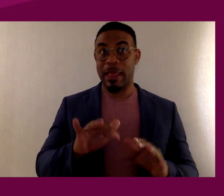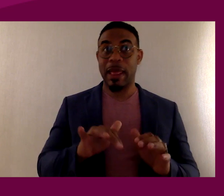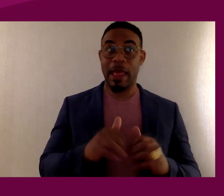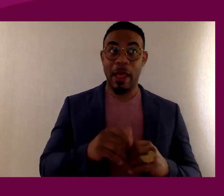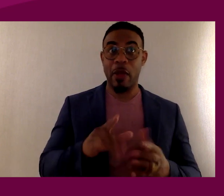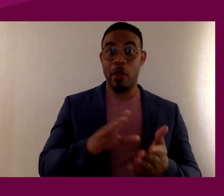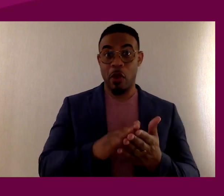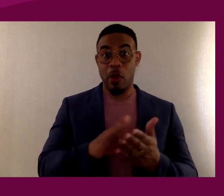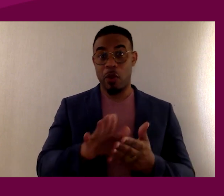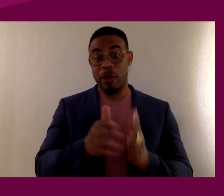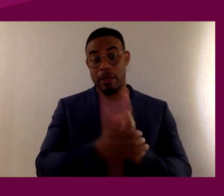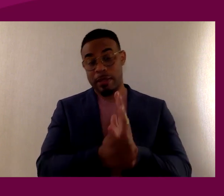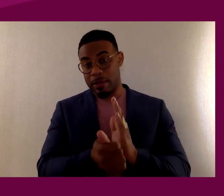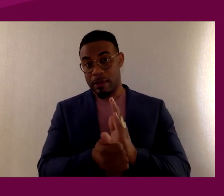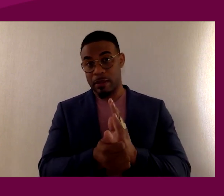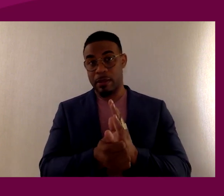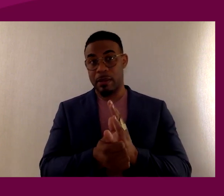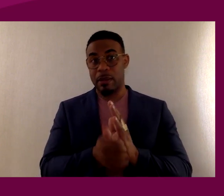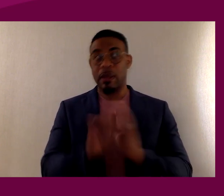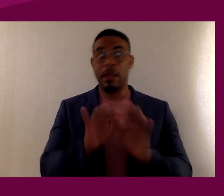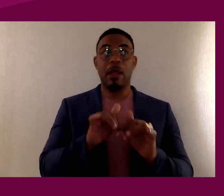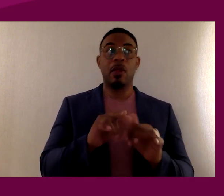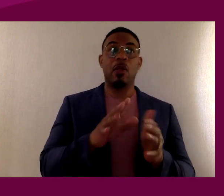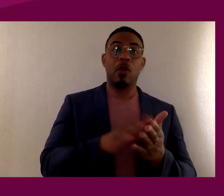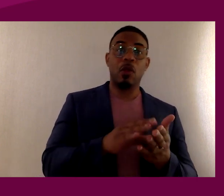Bruce Curtis: You'll get pushback. That's how you learn your